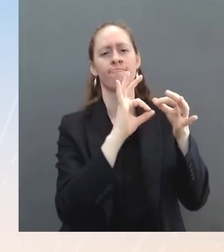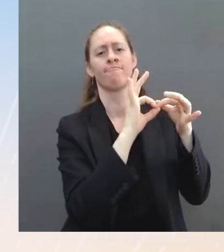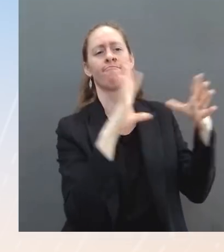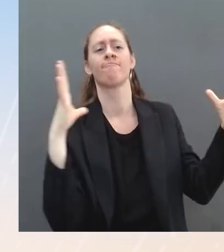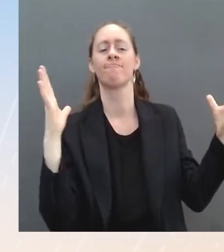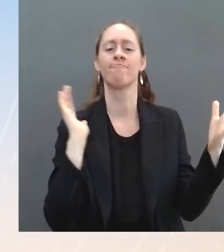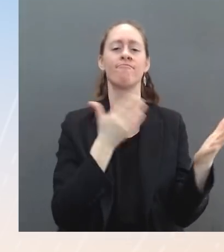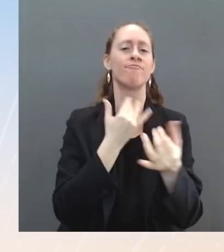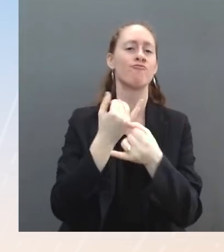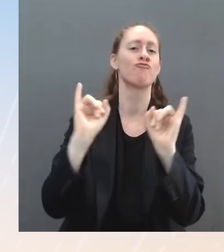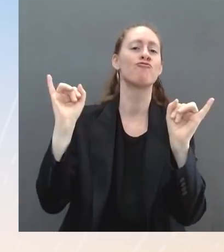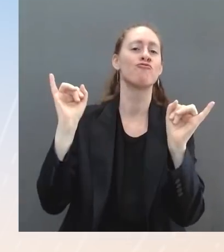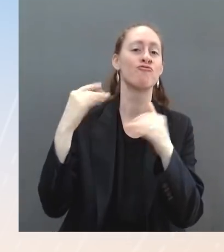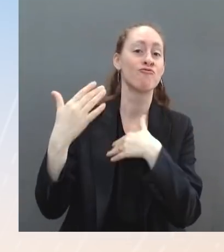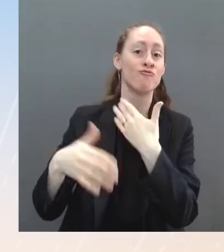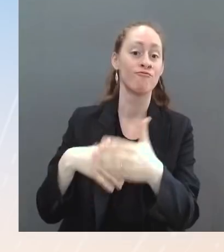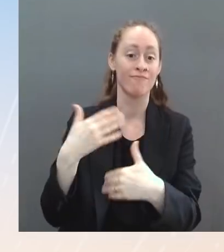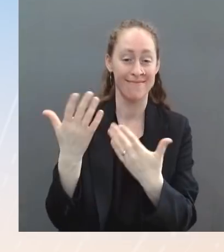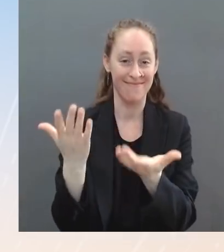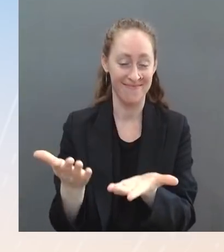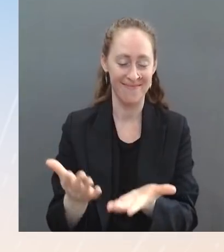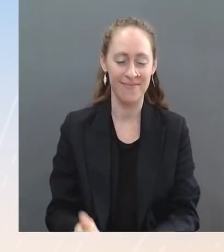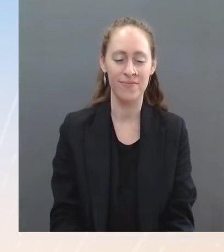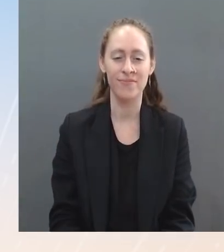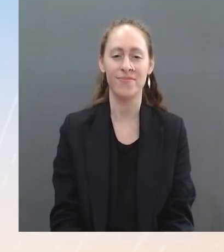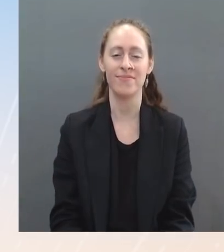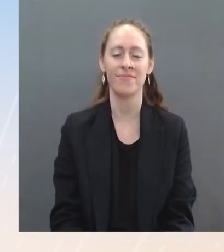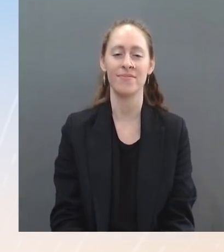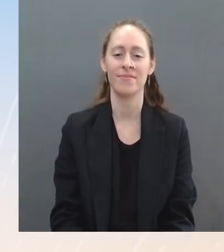Mr. Deese: Thank you, Kate. Just wanted to say thank you, Kate.